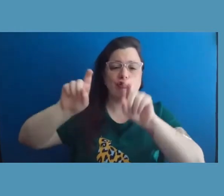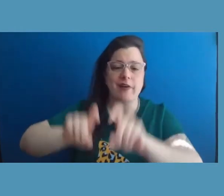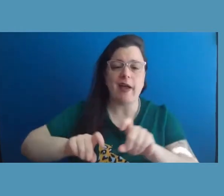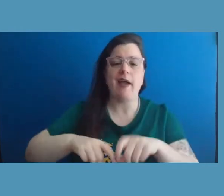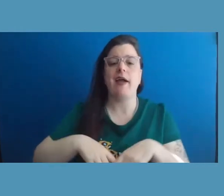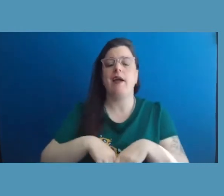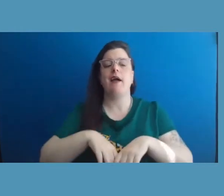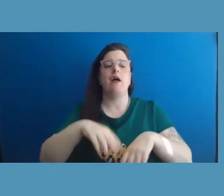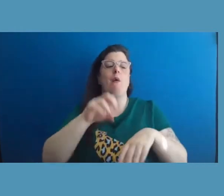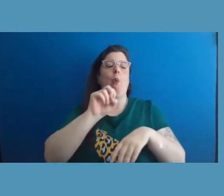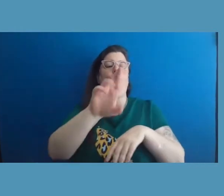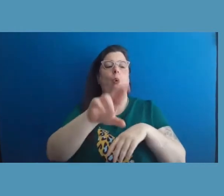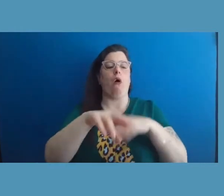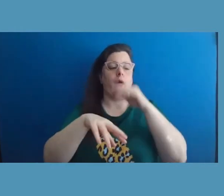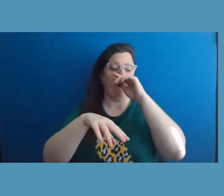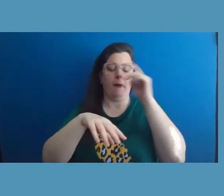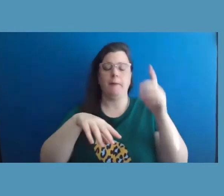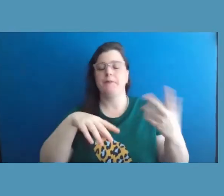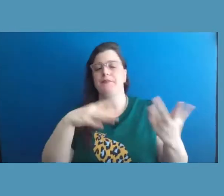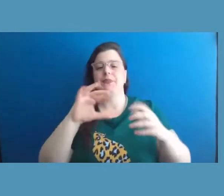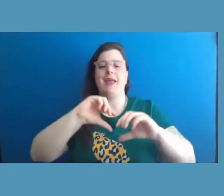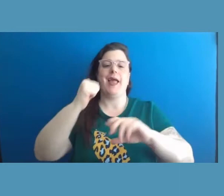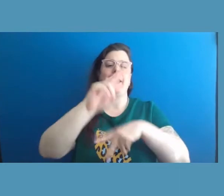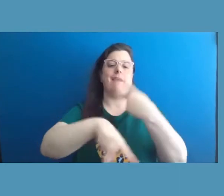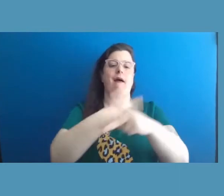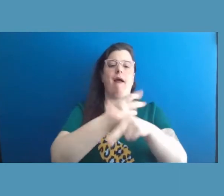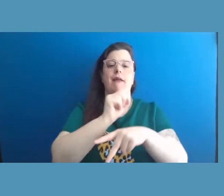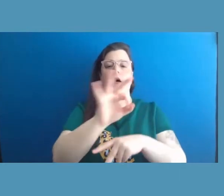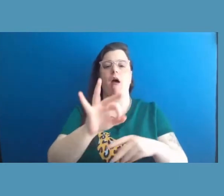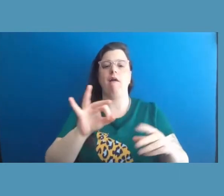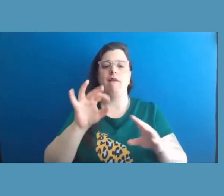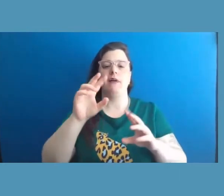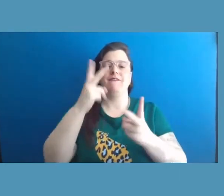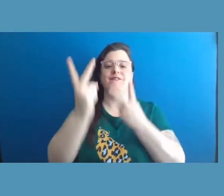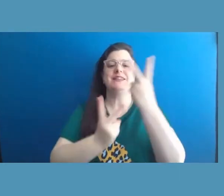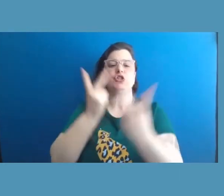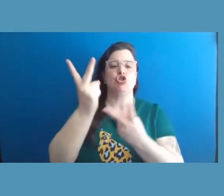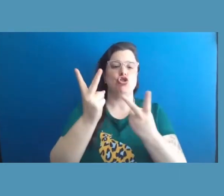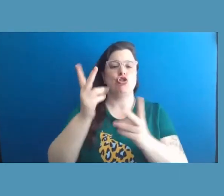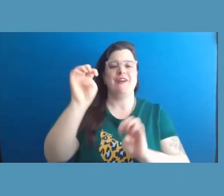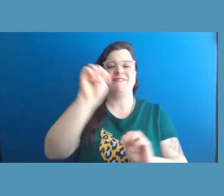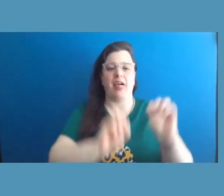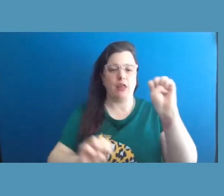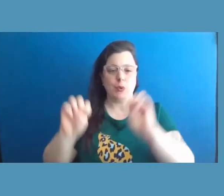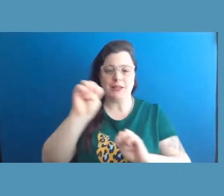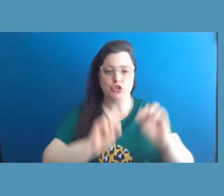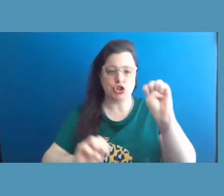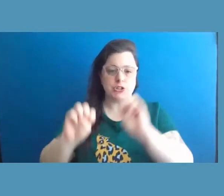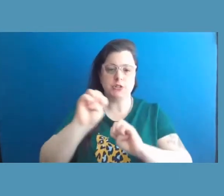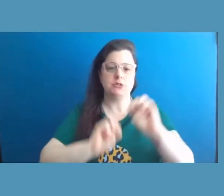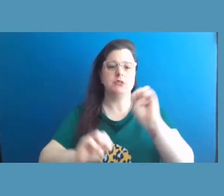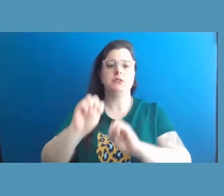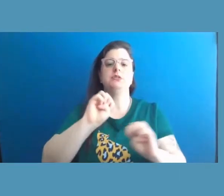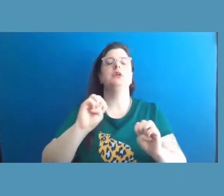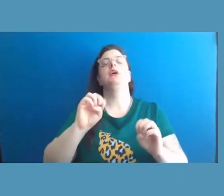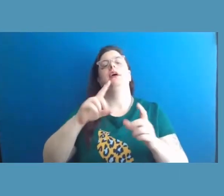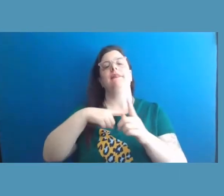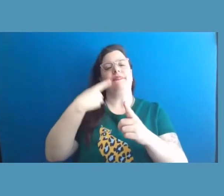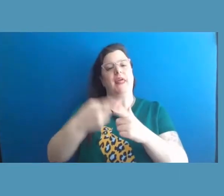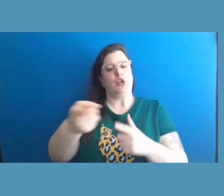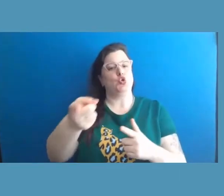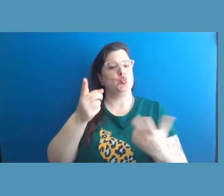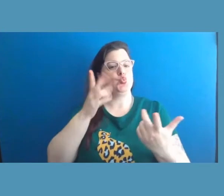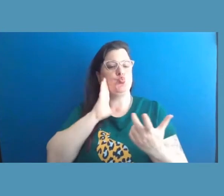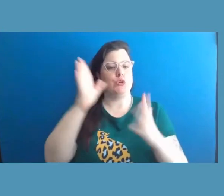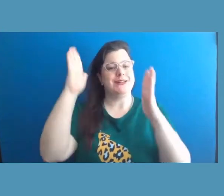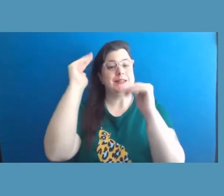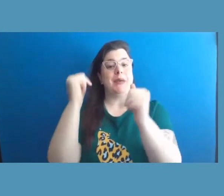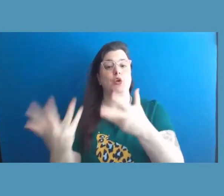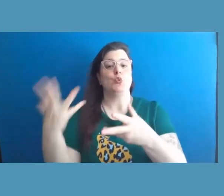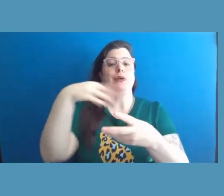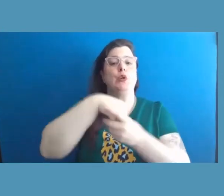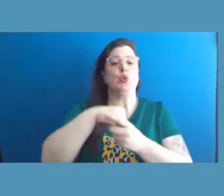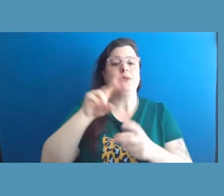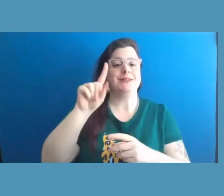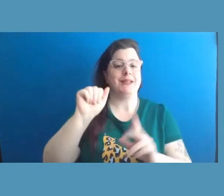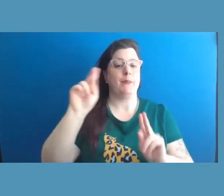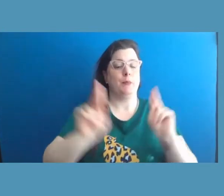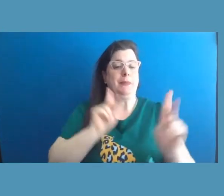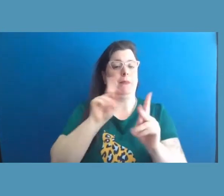that you have an audience to survey or any kind of visitors evaluations, then you do